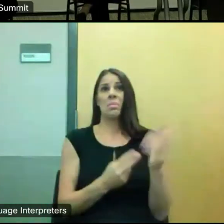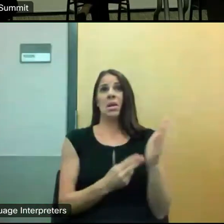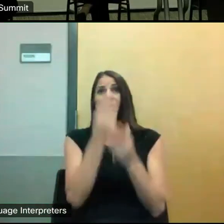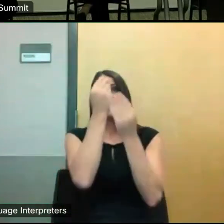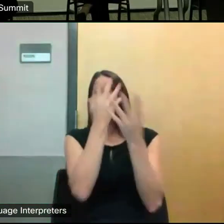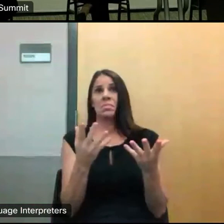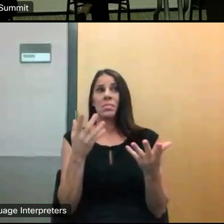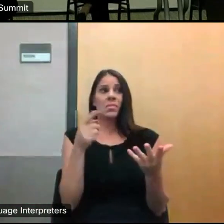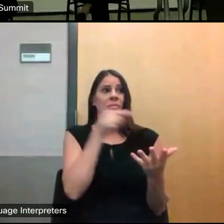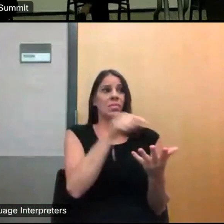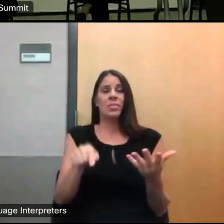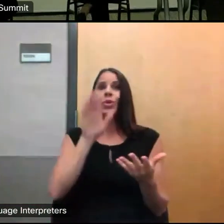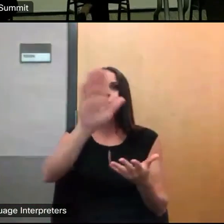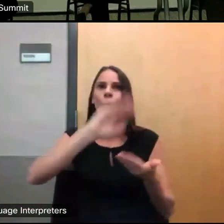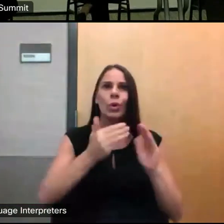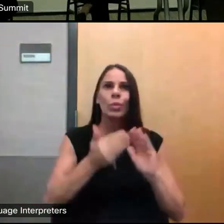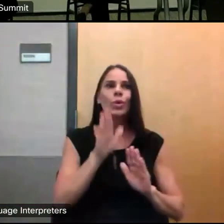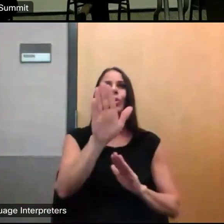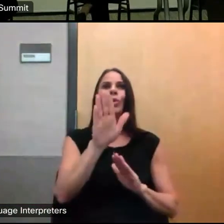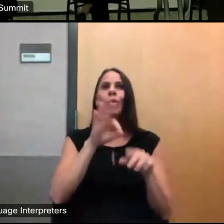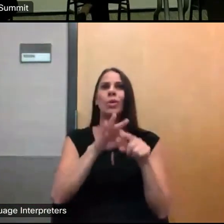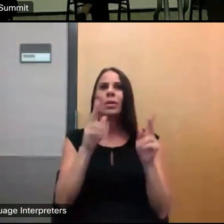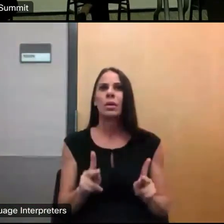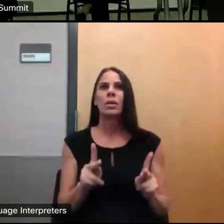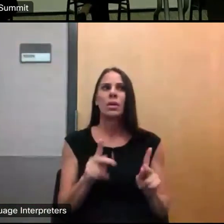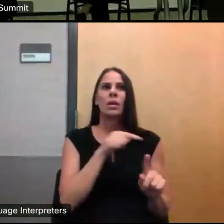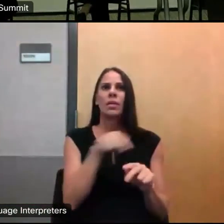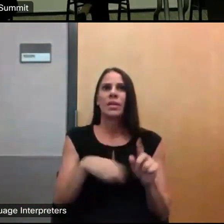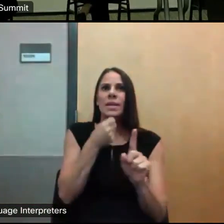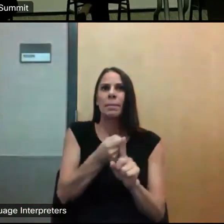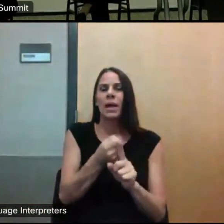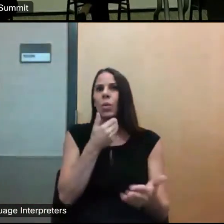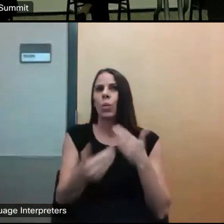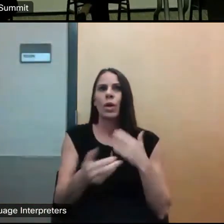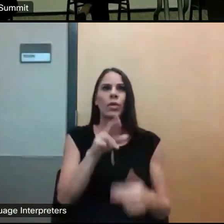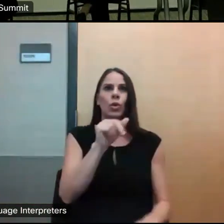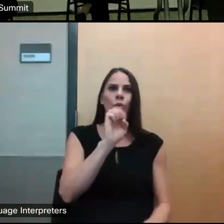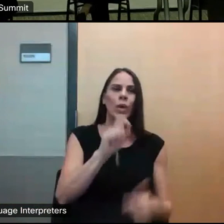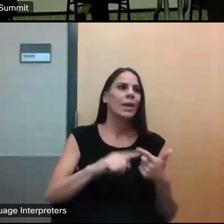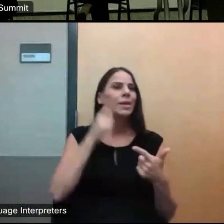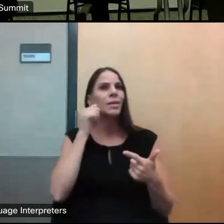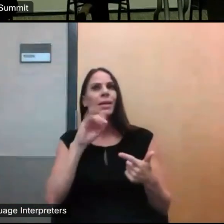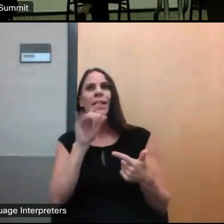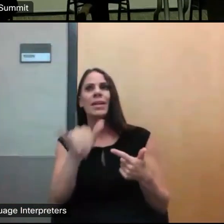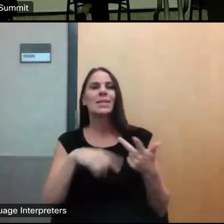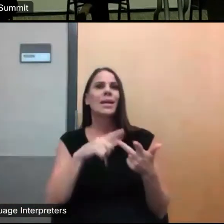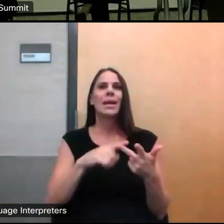communities. These are your congregants that these are impacting, whether it's a race ethnicity thing, or an income thing, or whatever it might be,